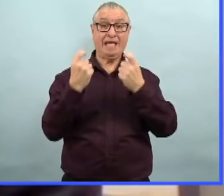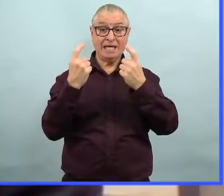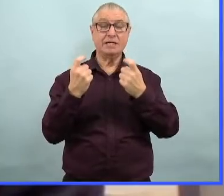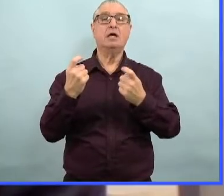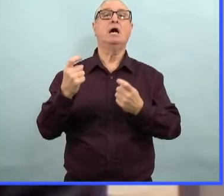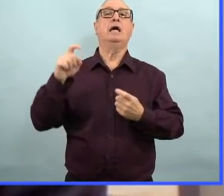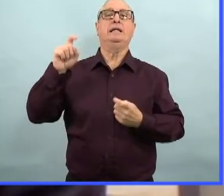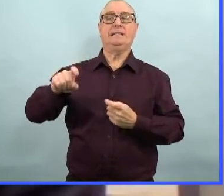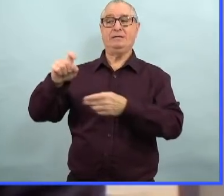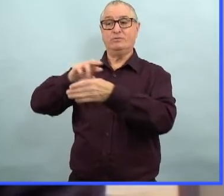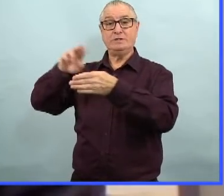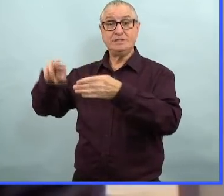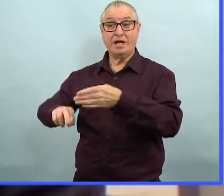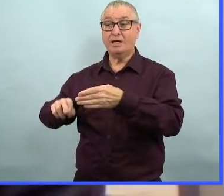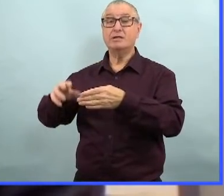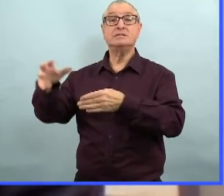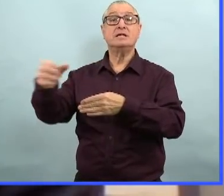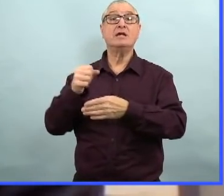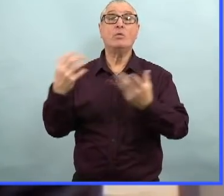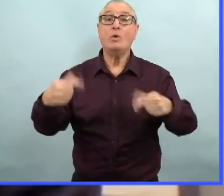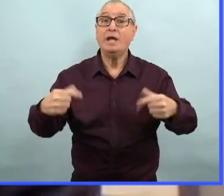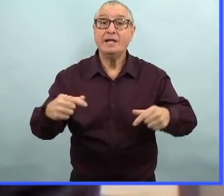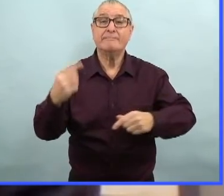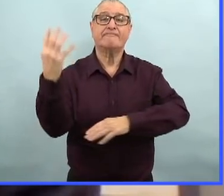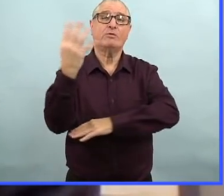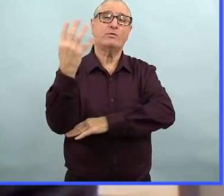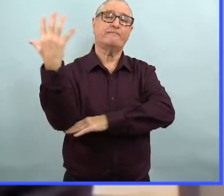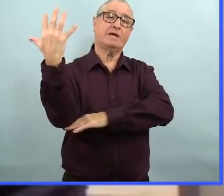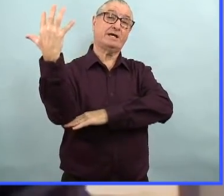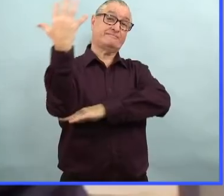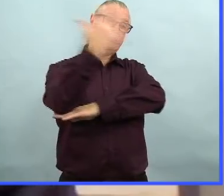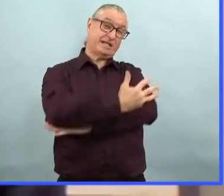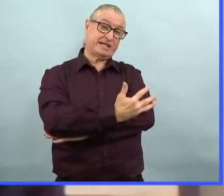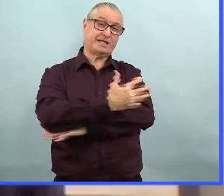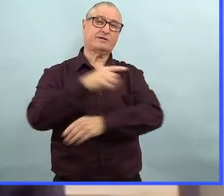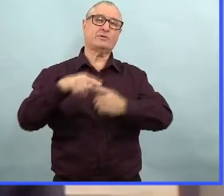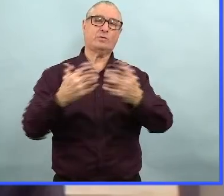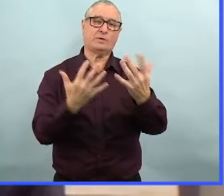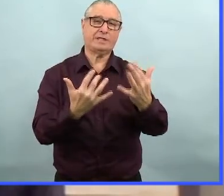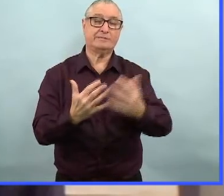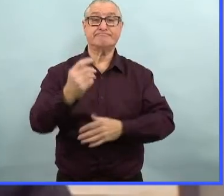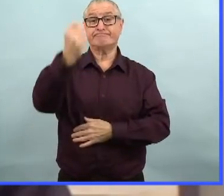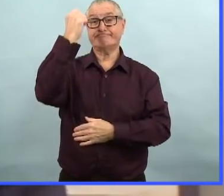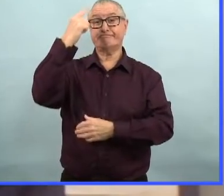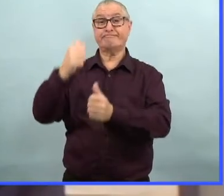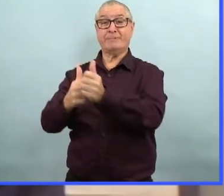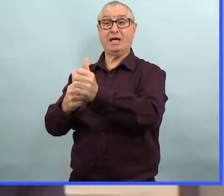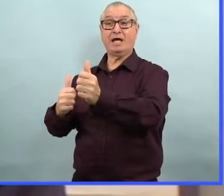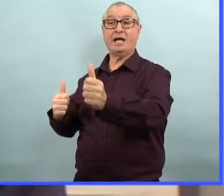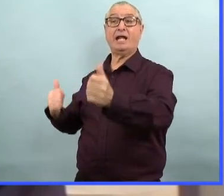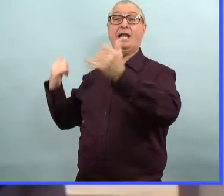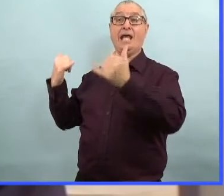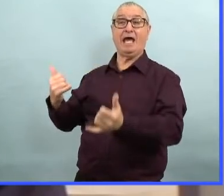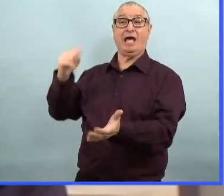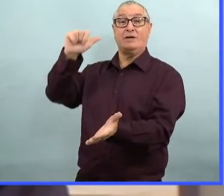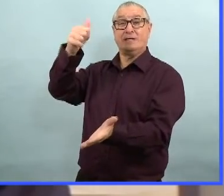10 700 cases still in the in that backlog so the numbers we report uh are definitely an